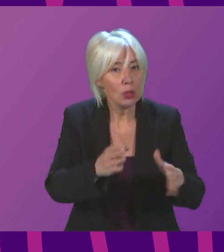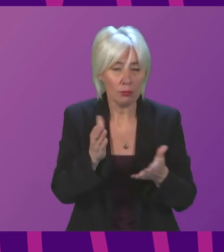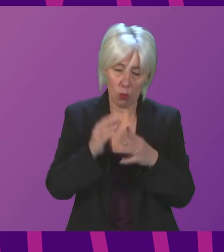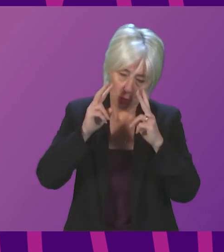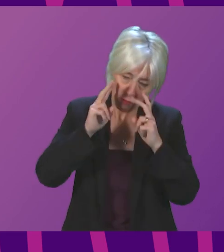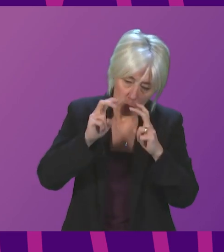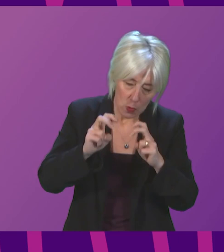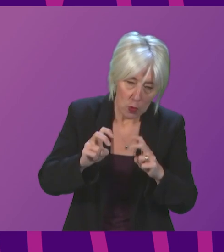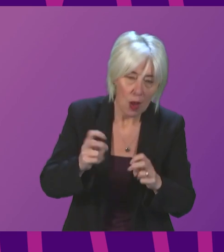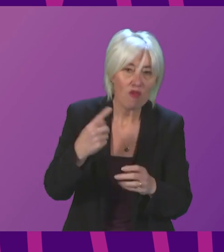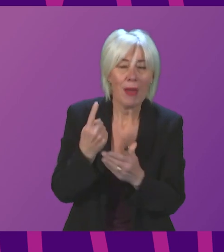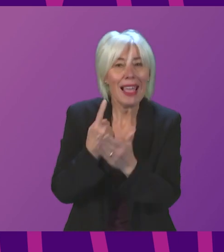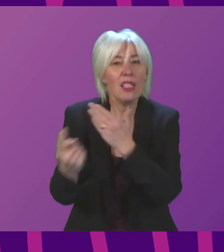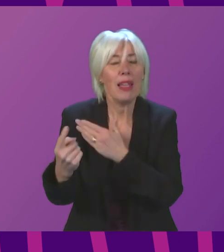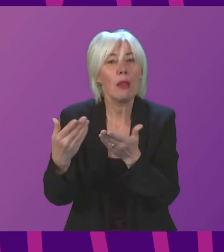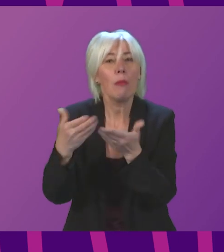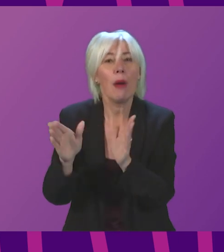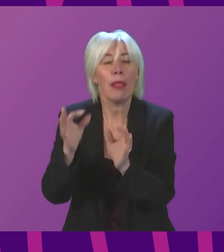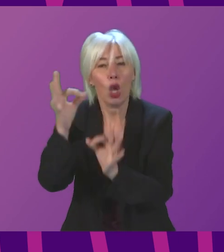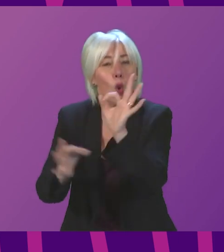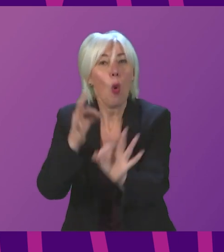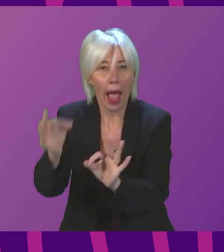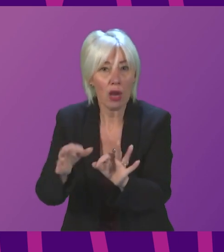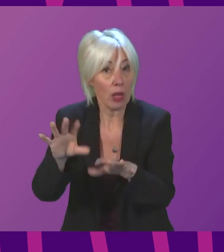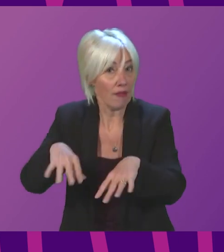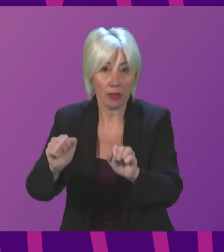in the form of the independent public inquiry is already under way.